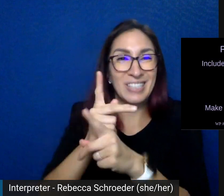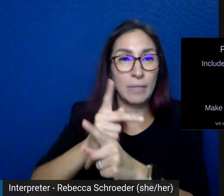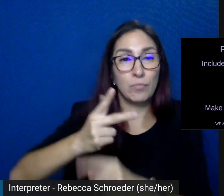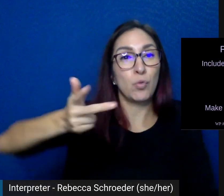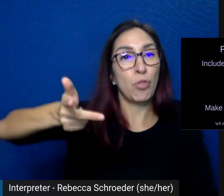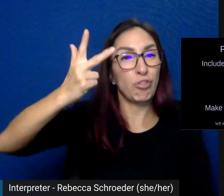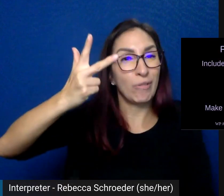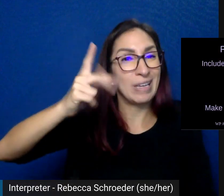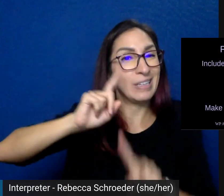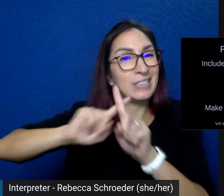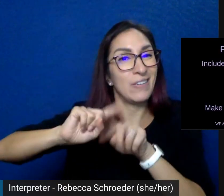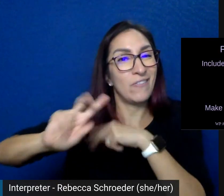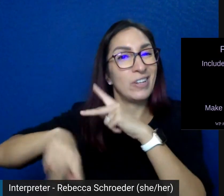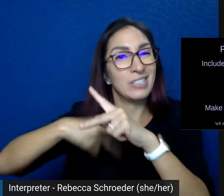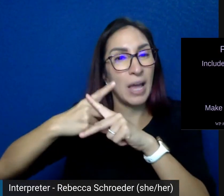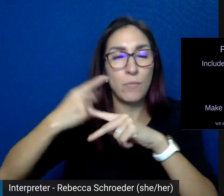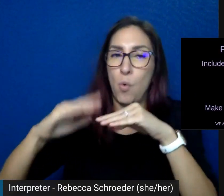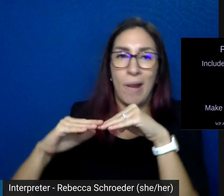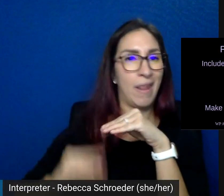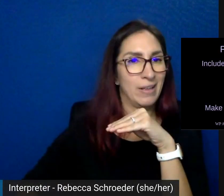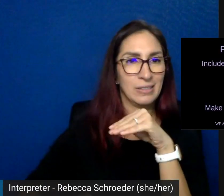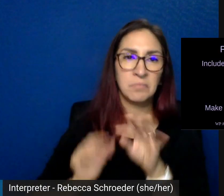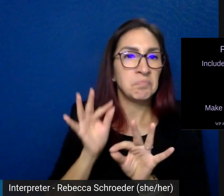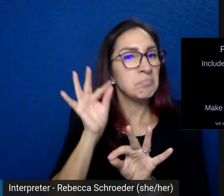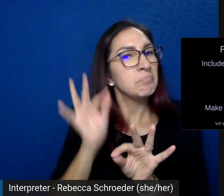With it now being easy to read and I think that's assessable,